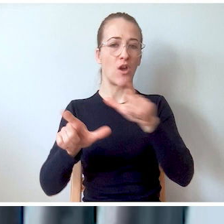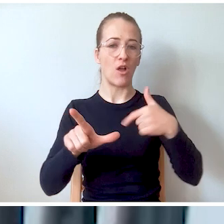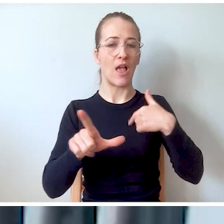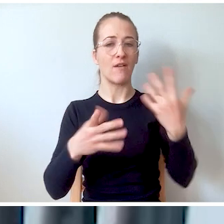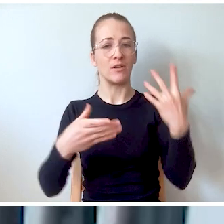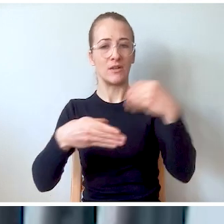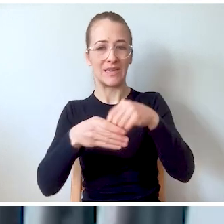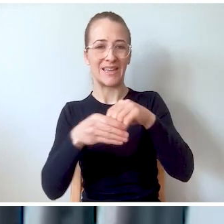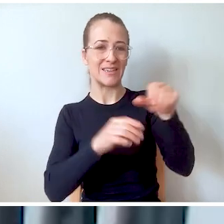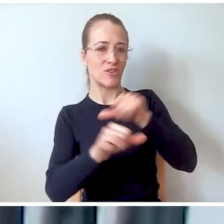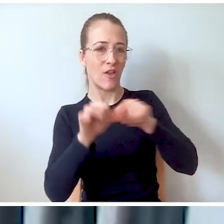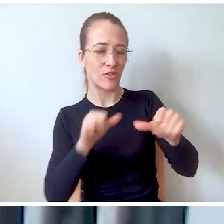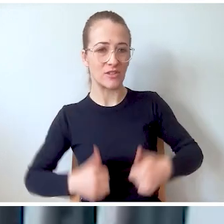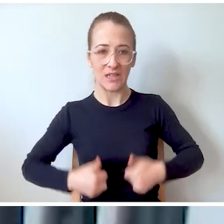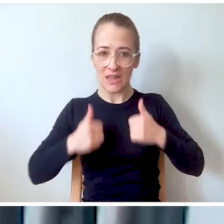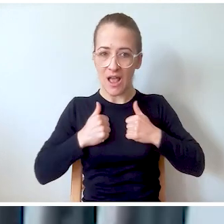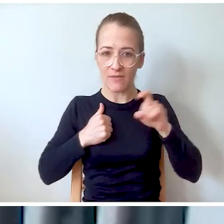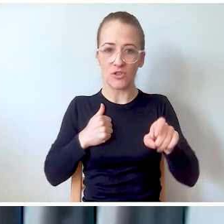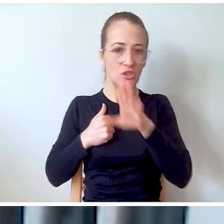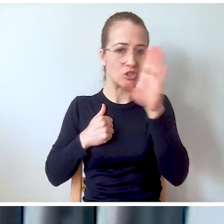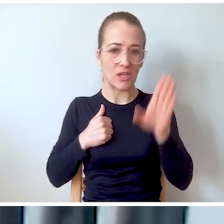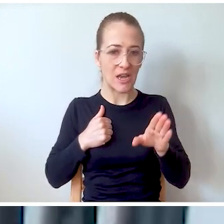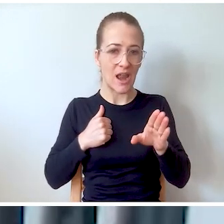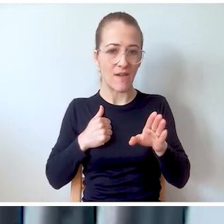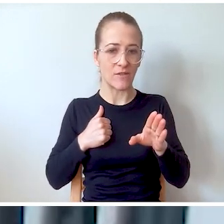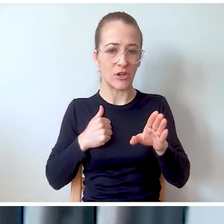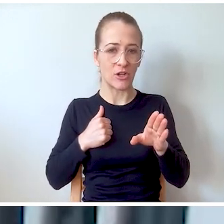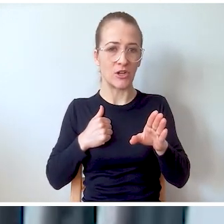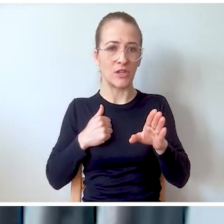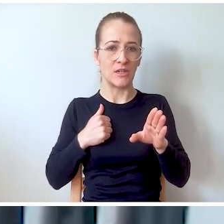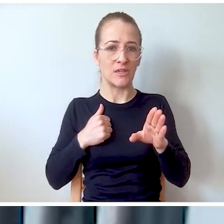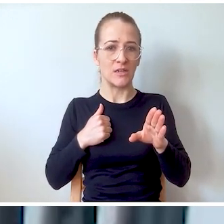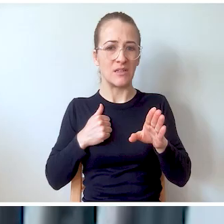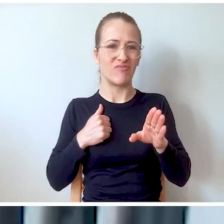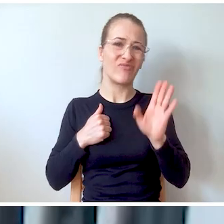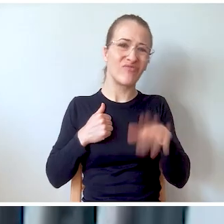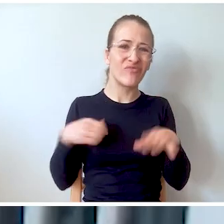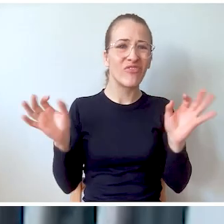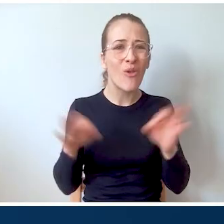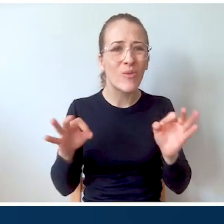and we should never take that as less than extremely seriously.